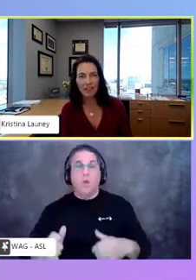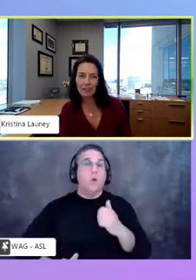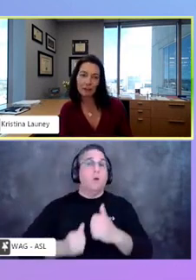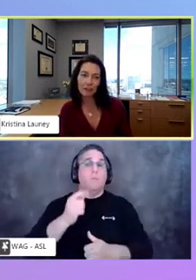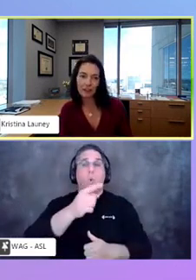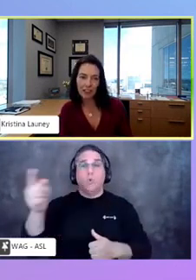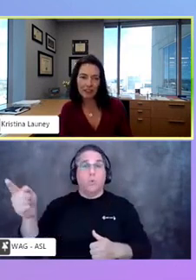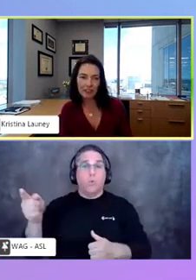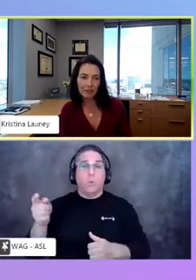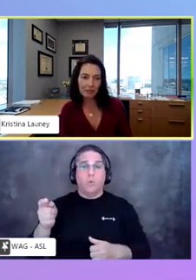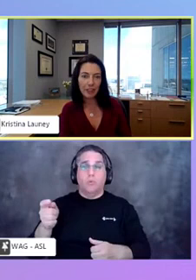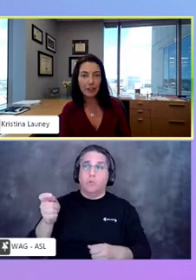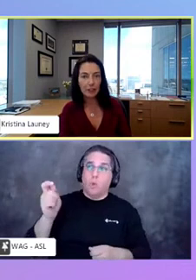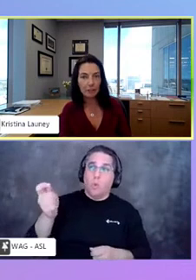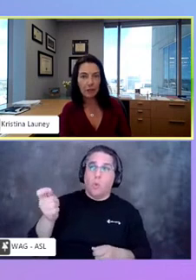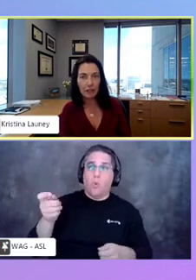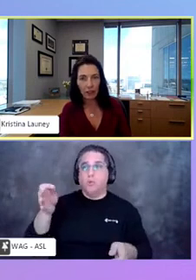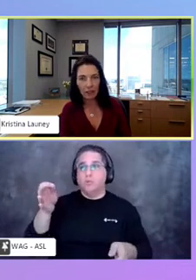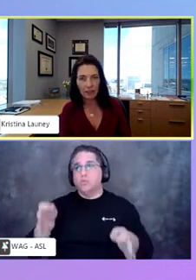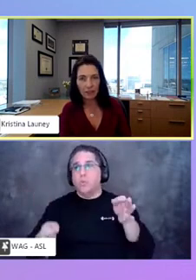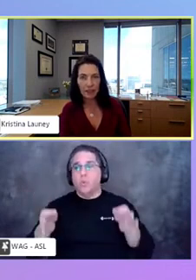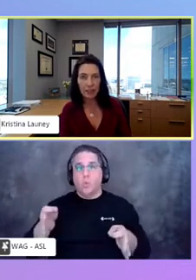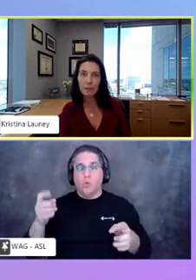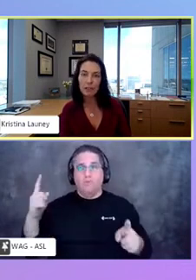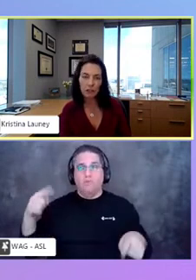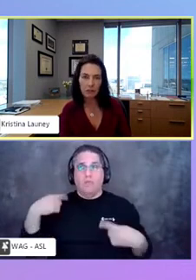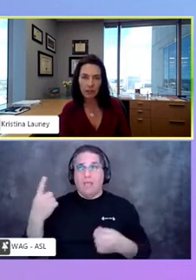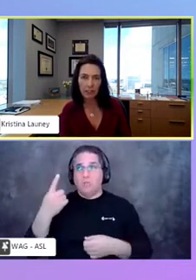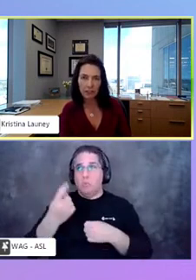accommodation. So a lot of courts have been focusing